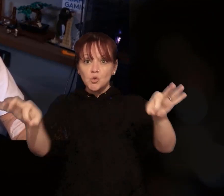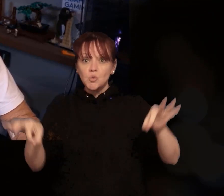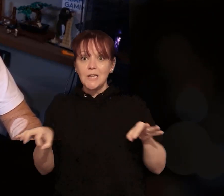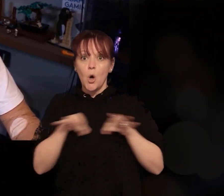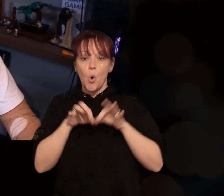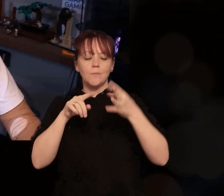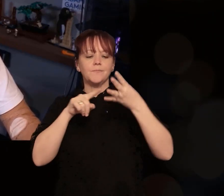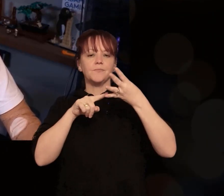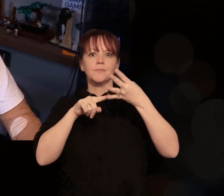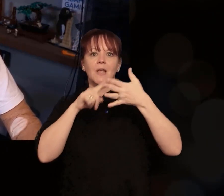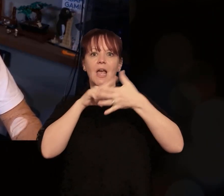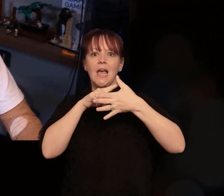and Rebellion.